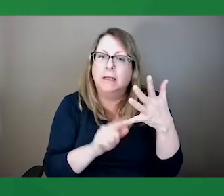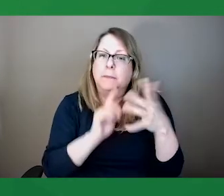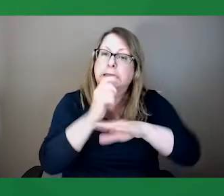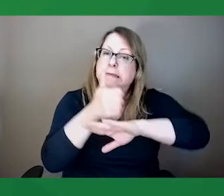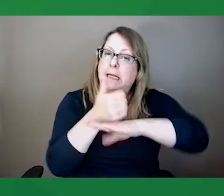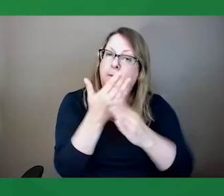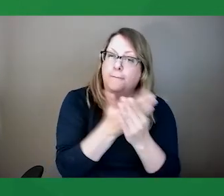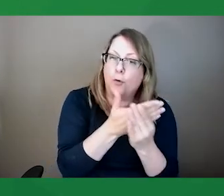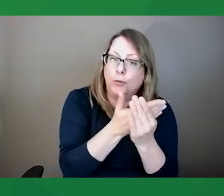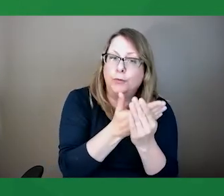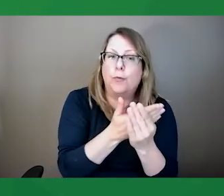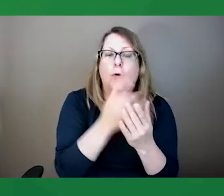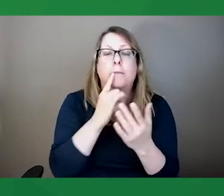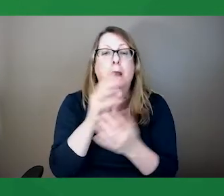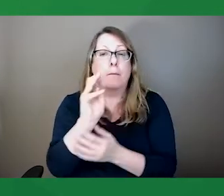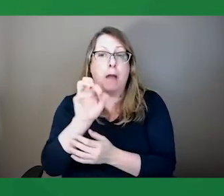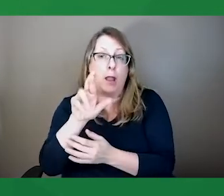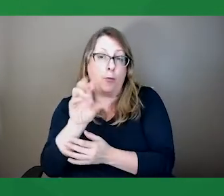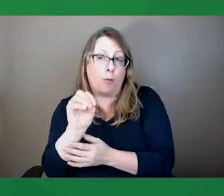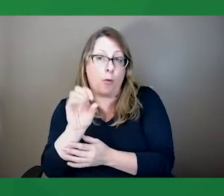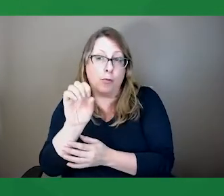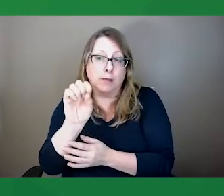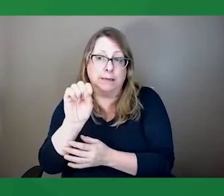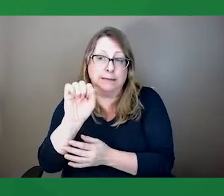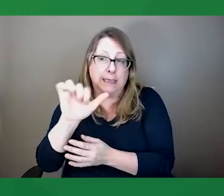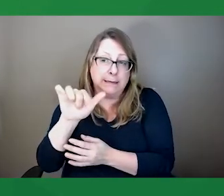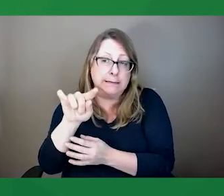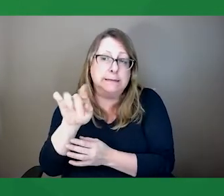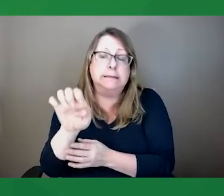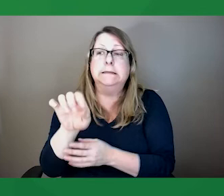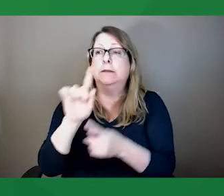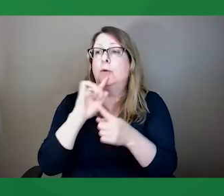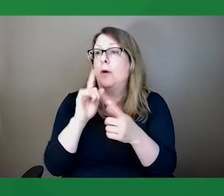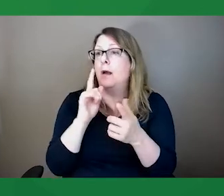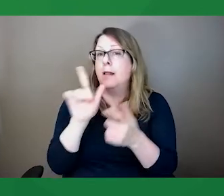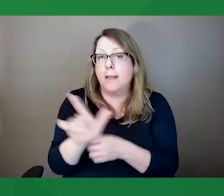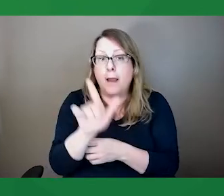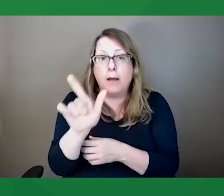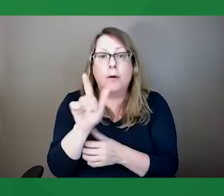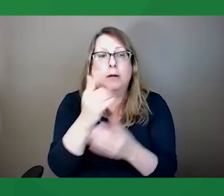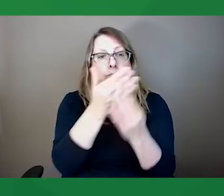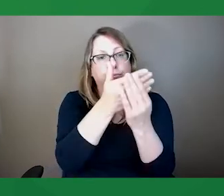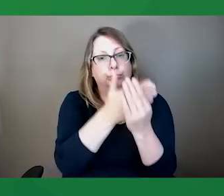or create a microsite or create a button library. This can be an evergreen document.